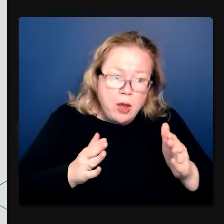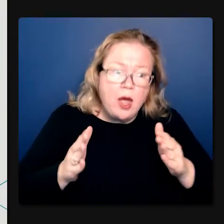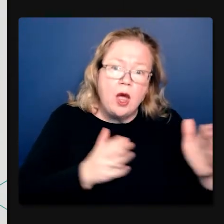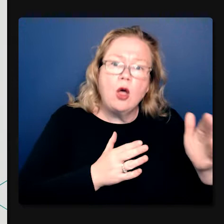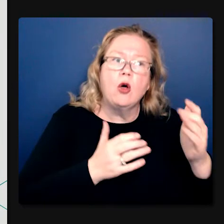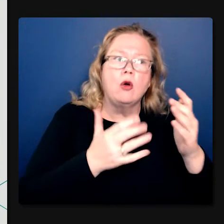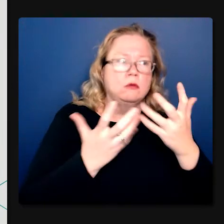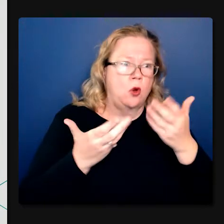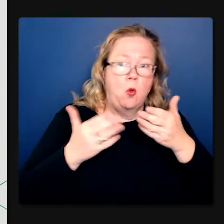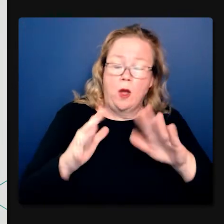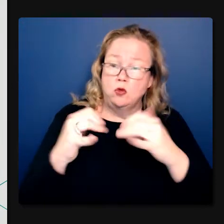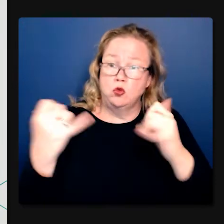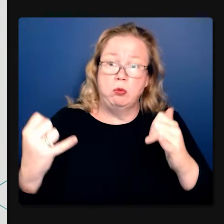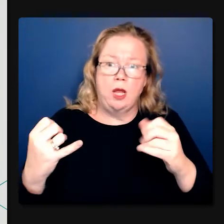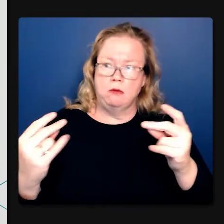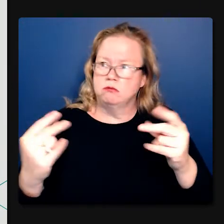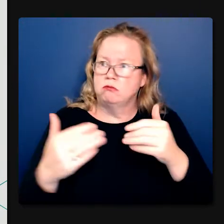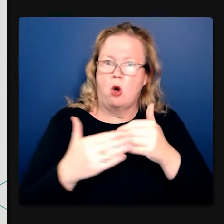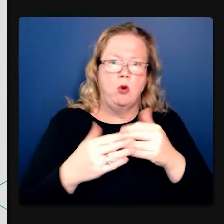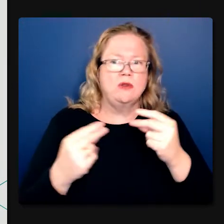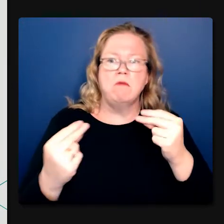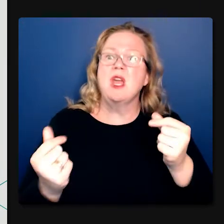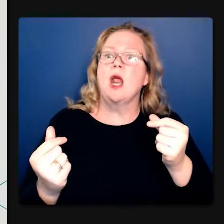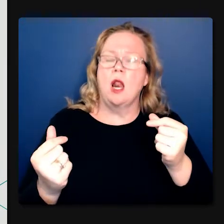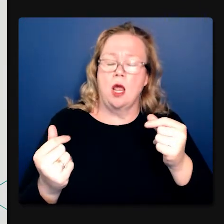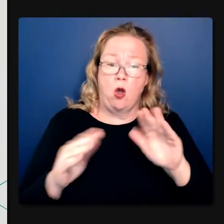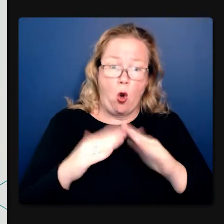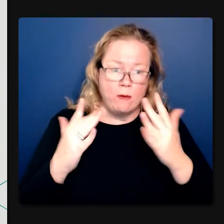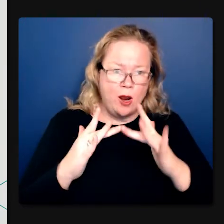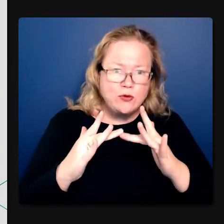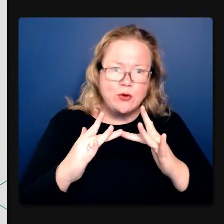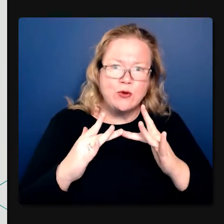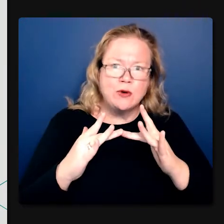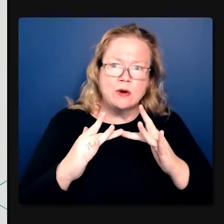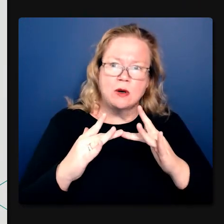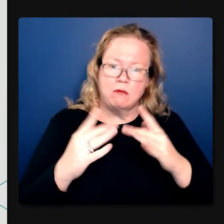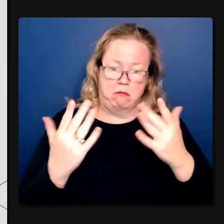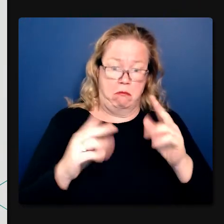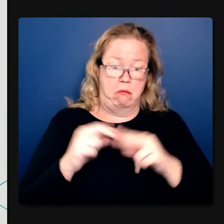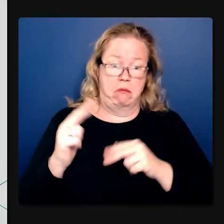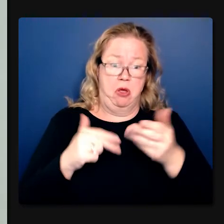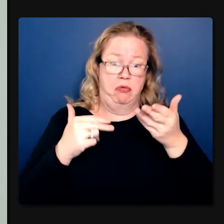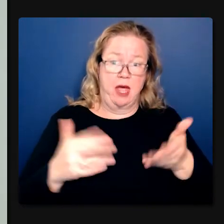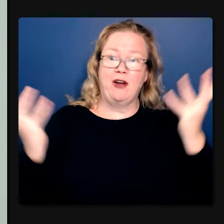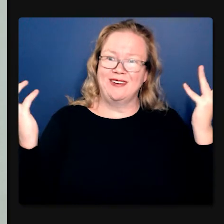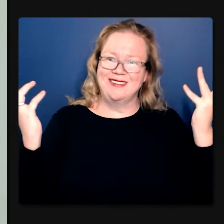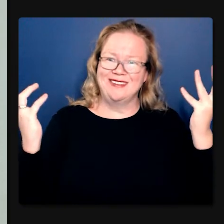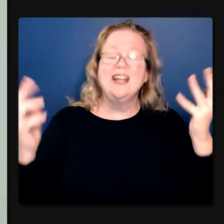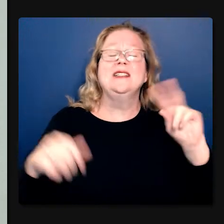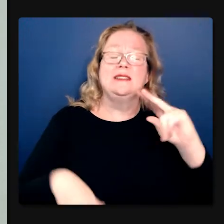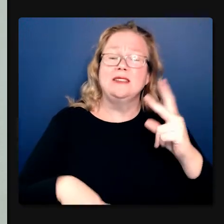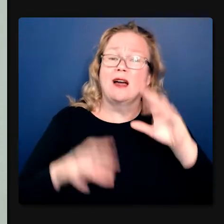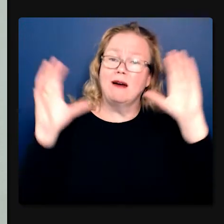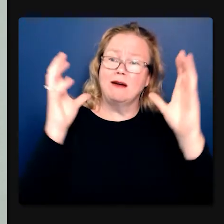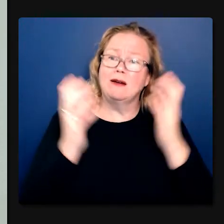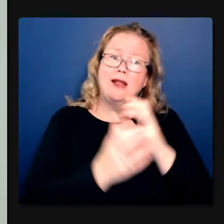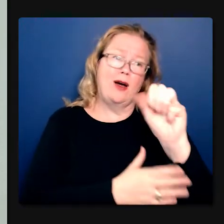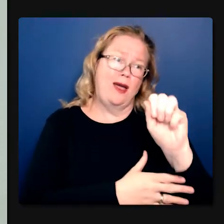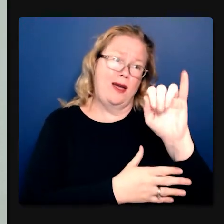a way to play almost immediately. Just open a browser and you've got the build. The second, is using cloud AI systems